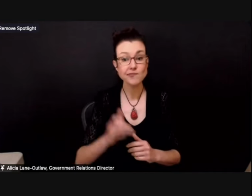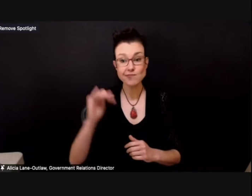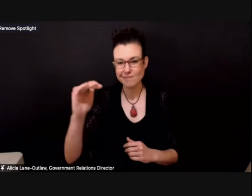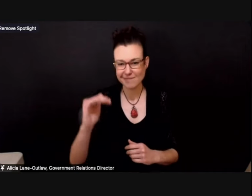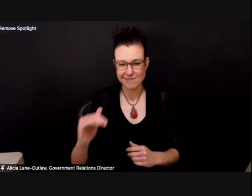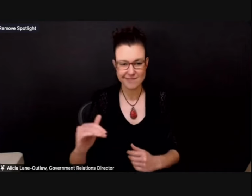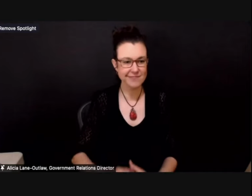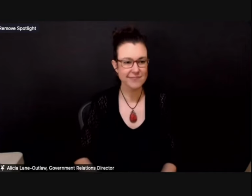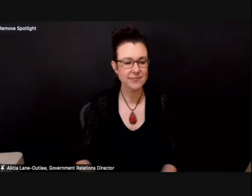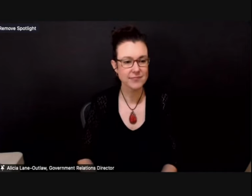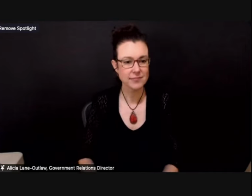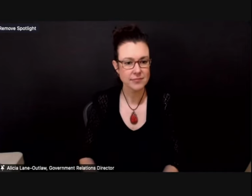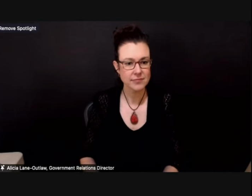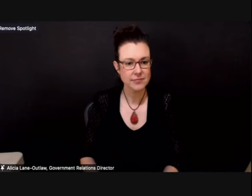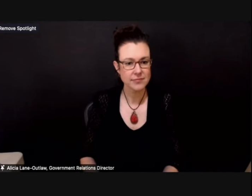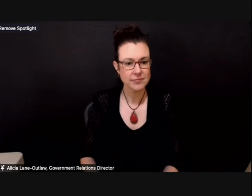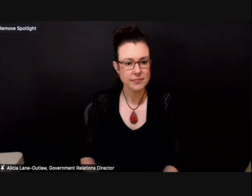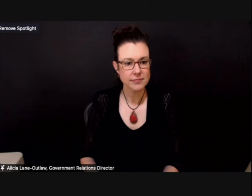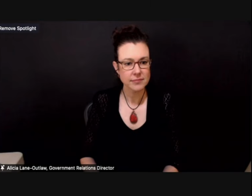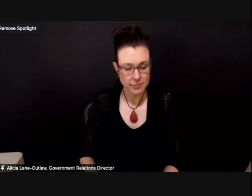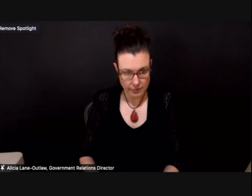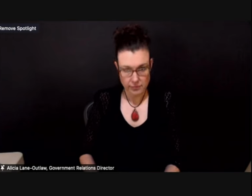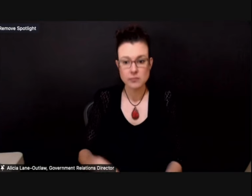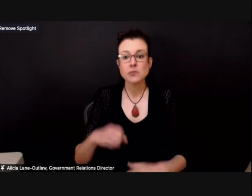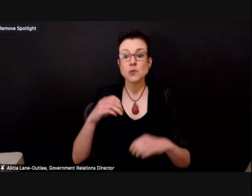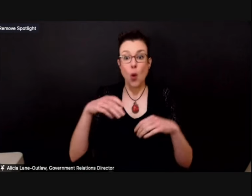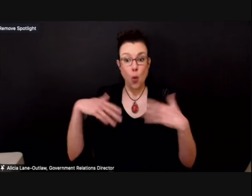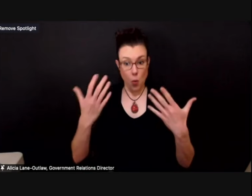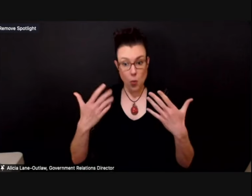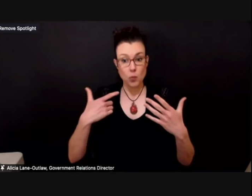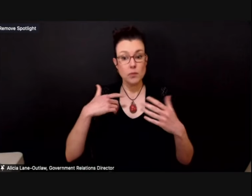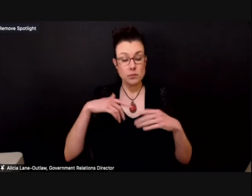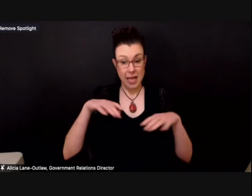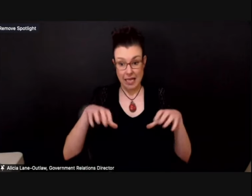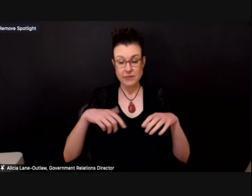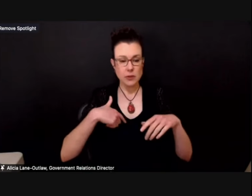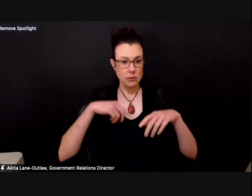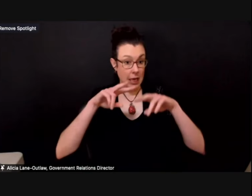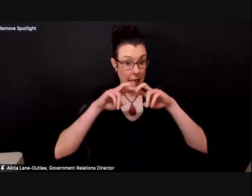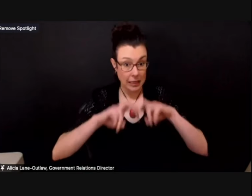Next slide please. So here are the activities that I did as part